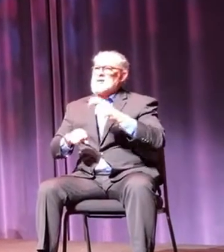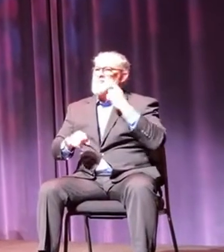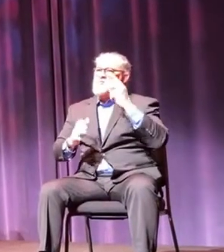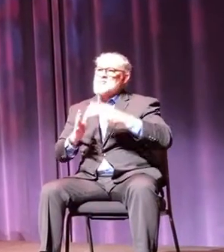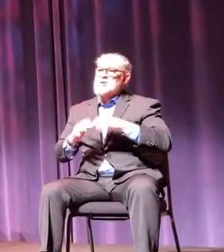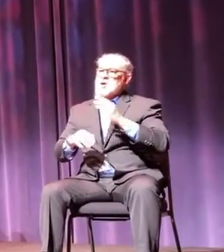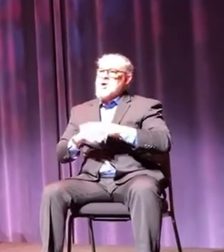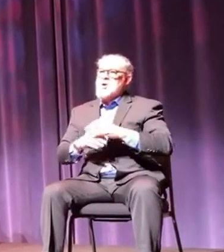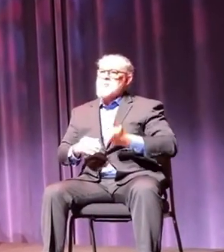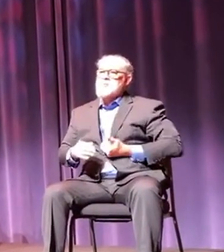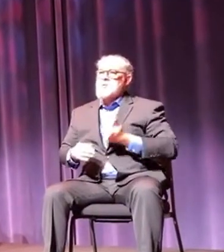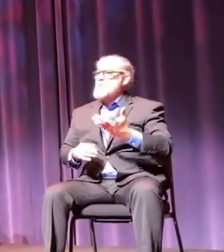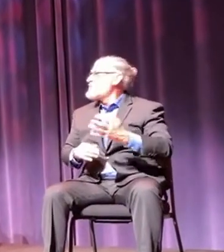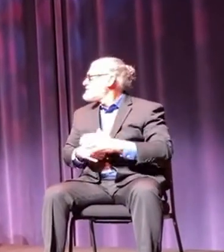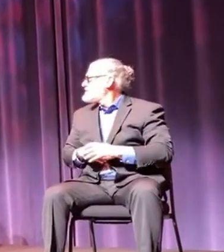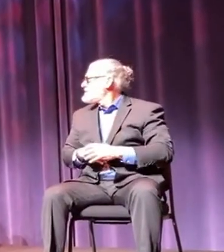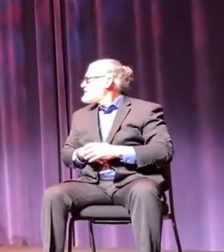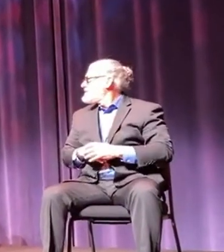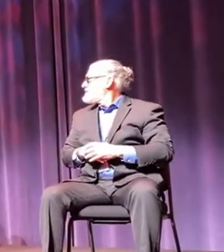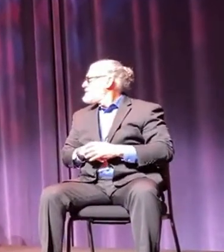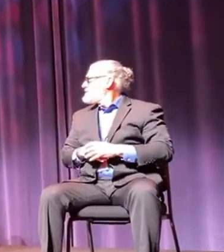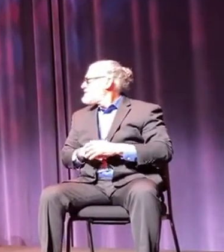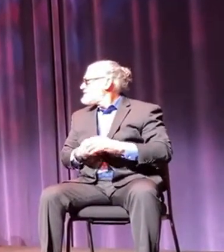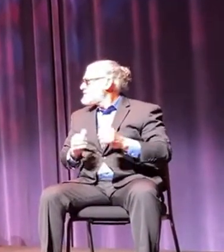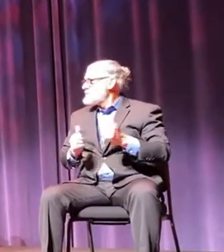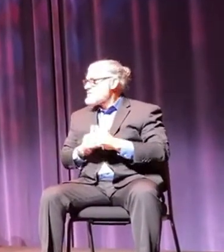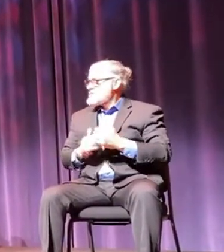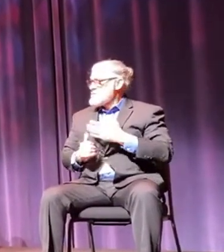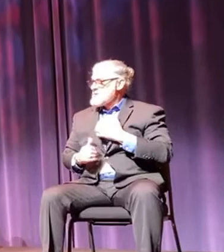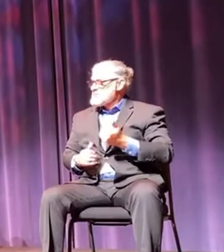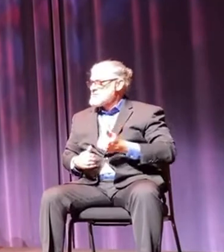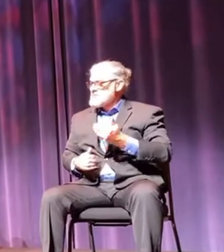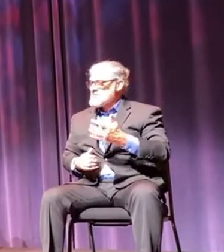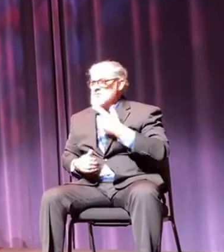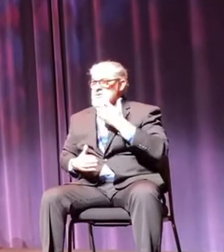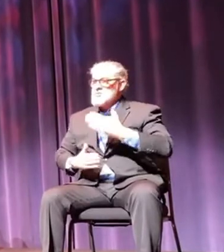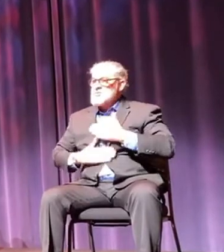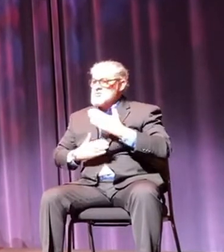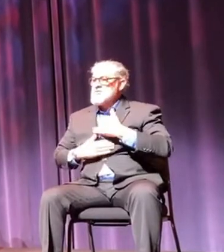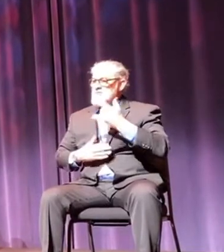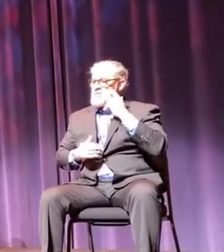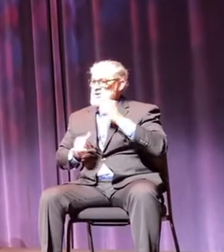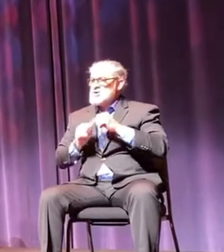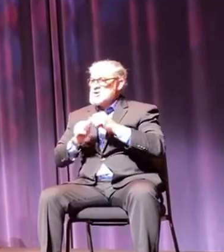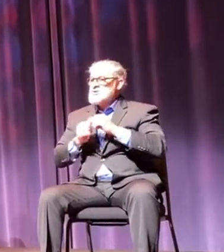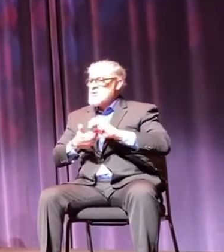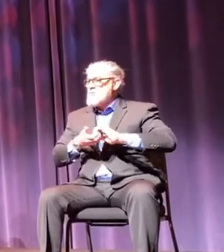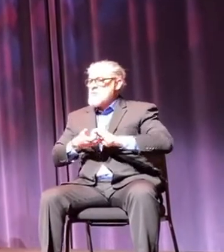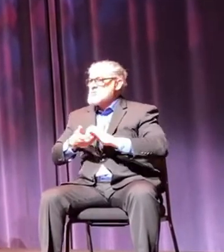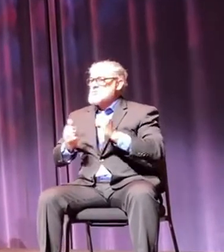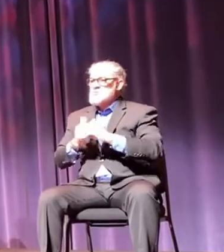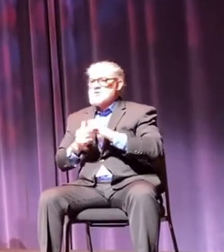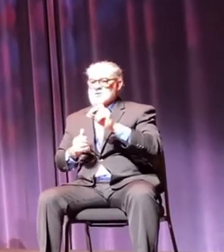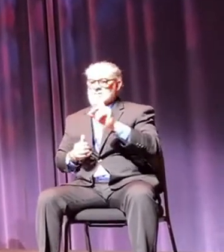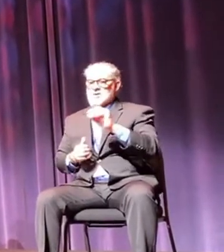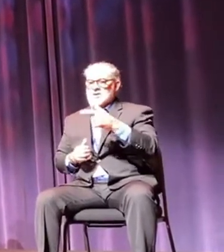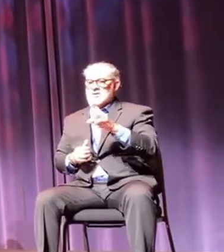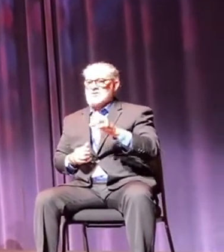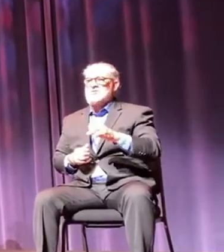on Poetry as a Liberatory Practice with Lambda Literary. We're grateful for our continued partnership with Dodge Poetry and to our wonderful poets,